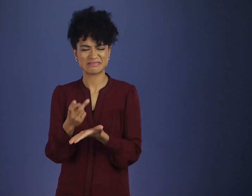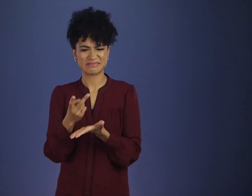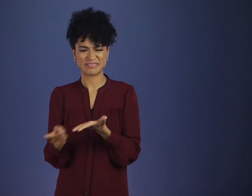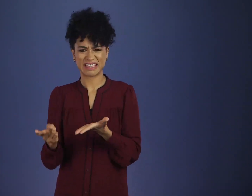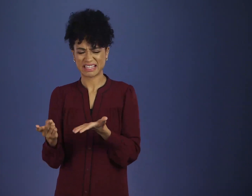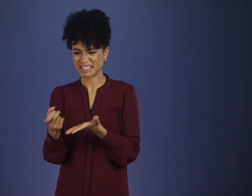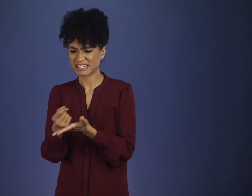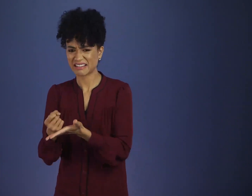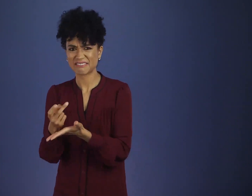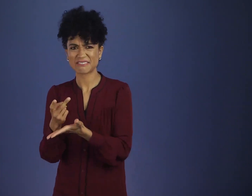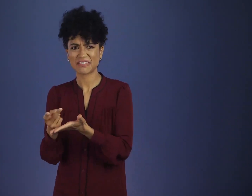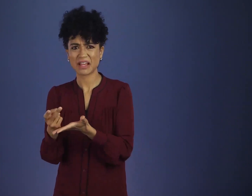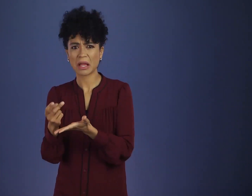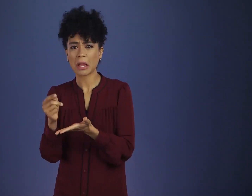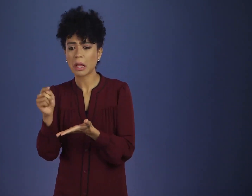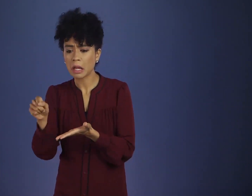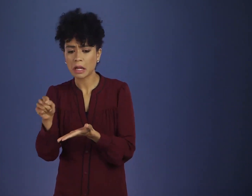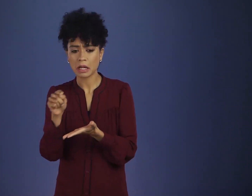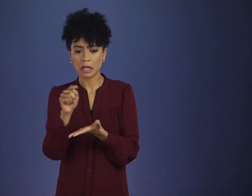three successful groups emerged —